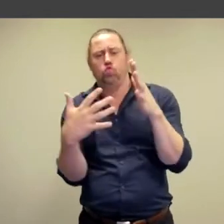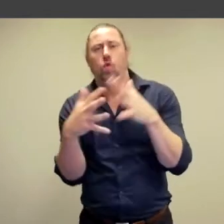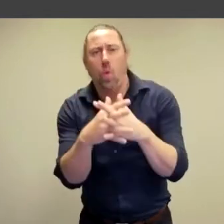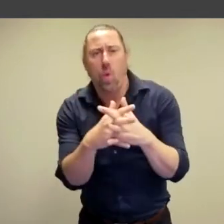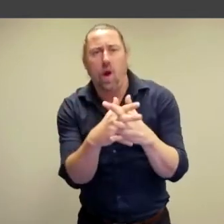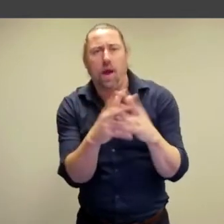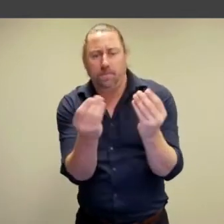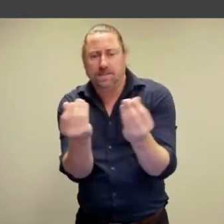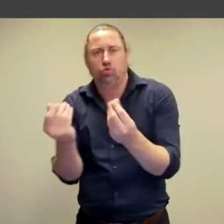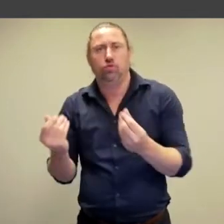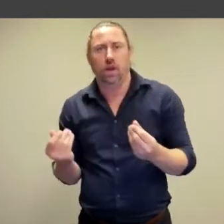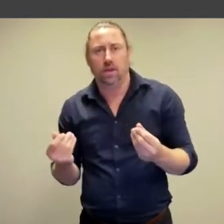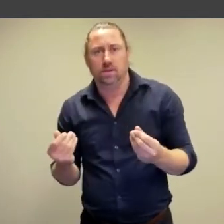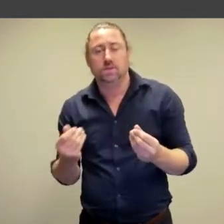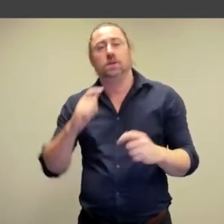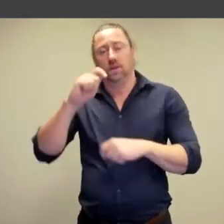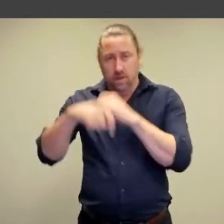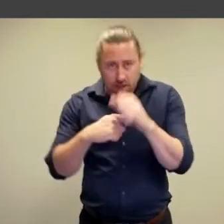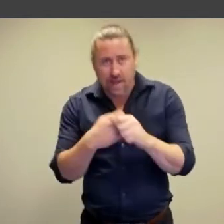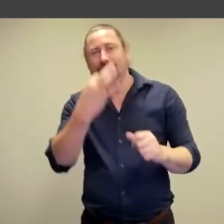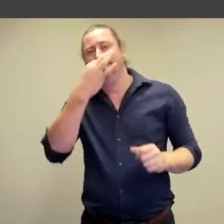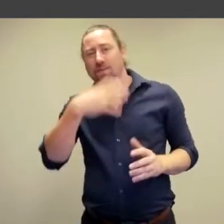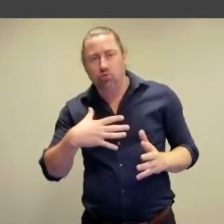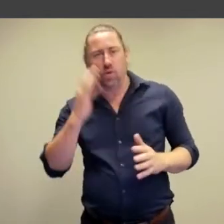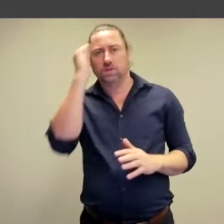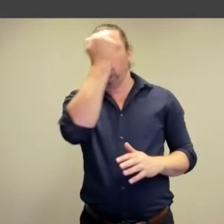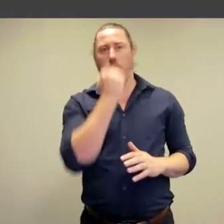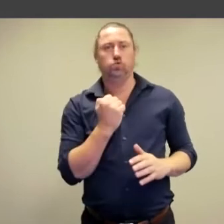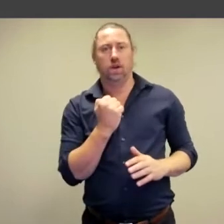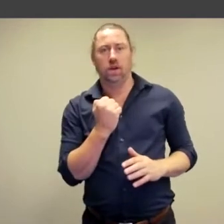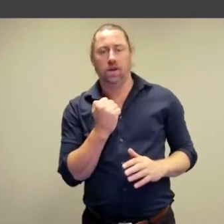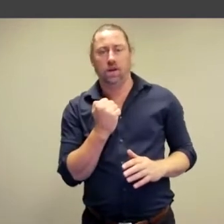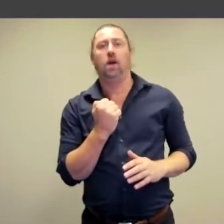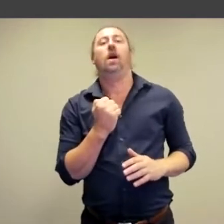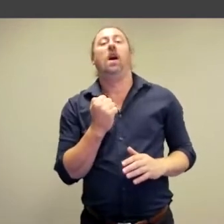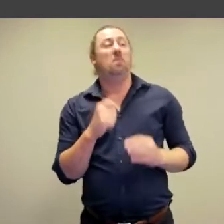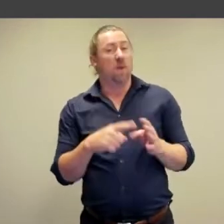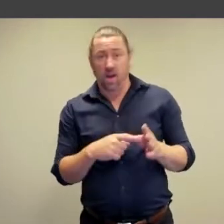them into temporary sculptures by using a